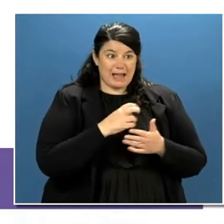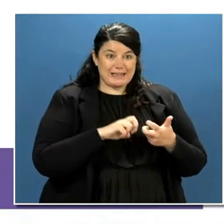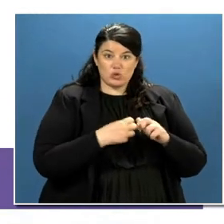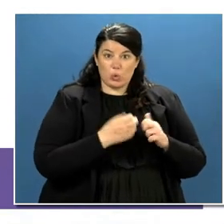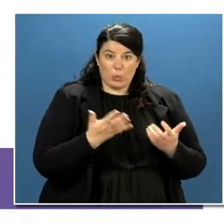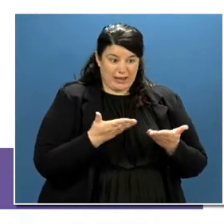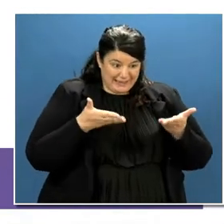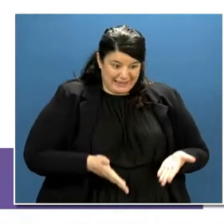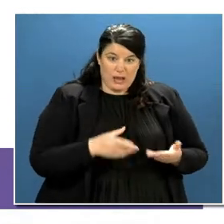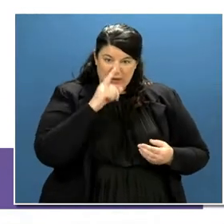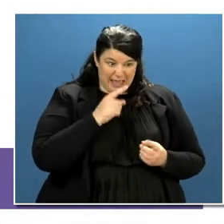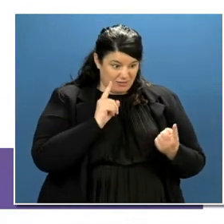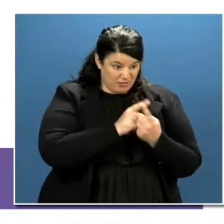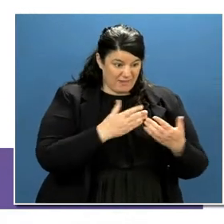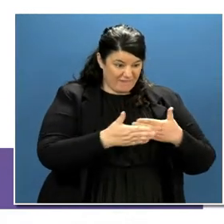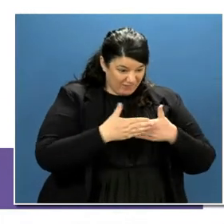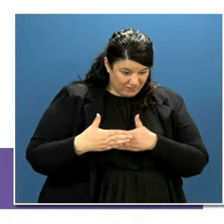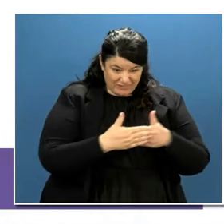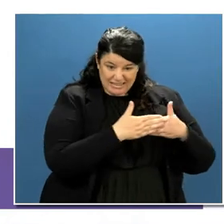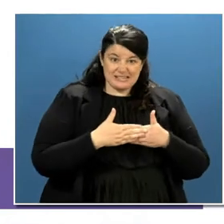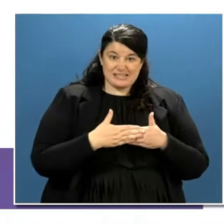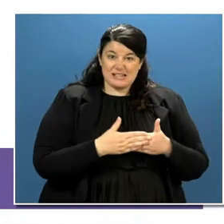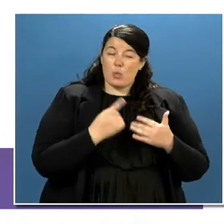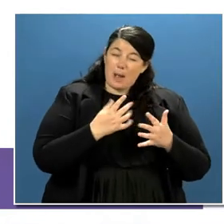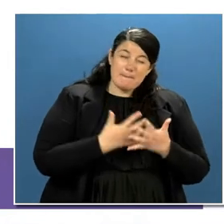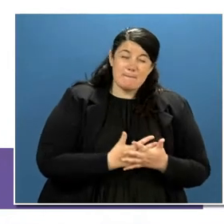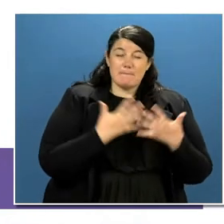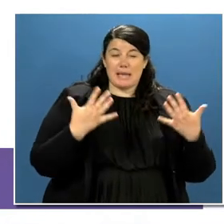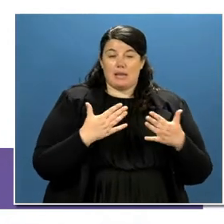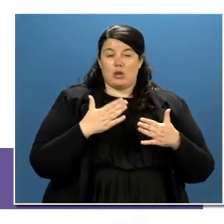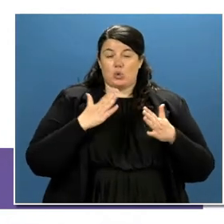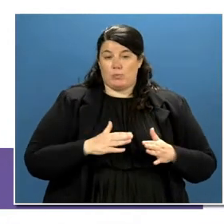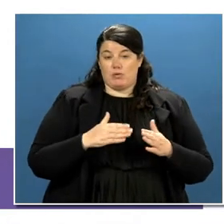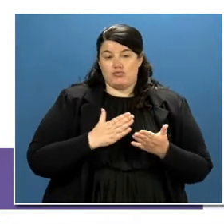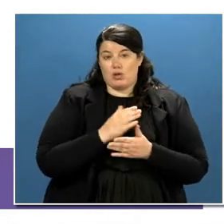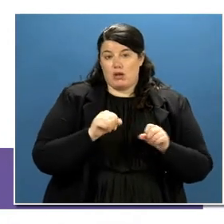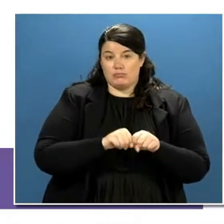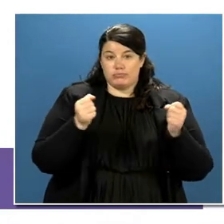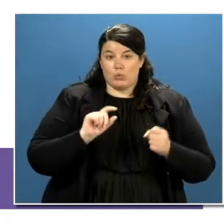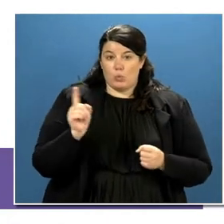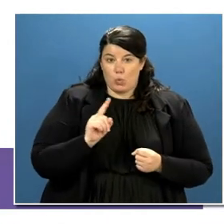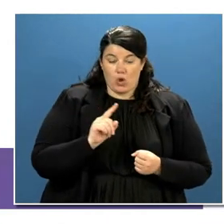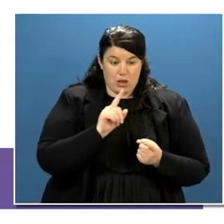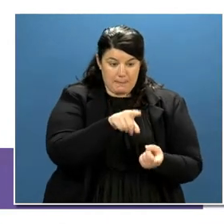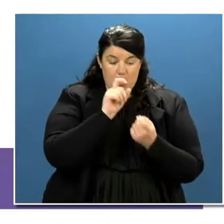And one of the most important human rights issues in Australia that is on our own doorstep is the employment of people with disability.